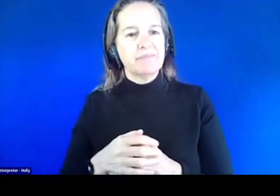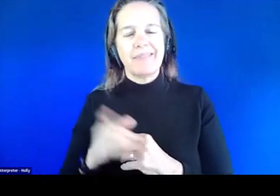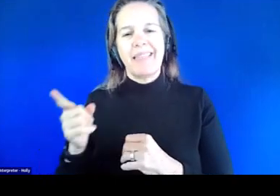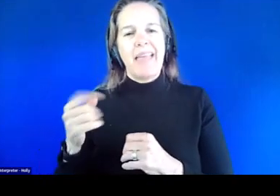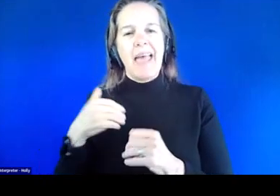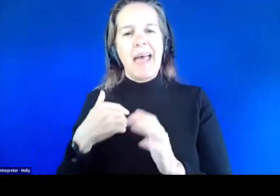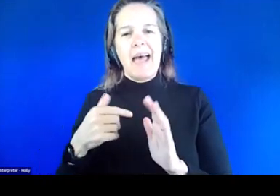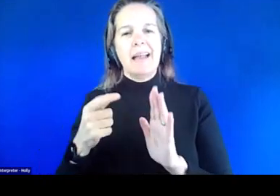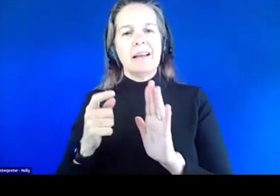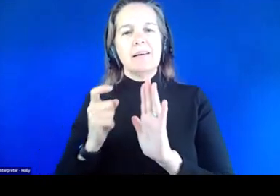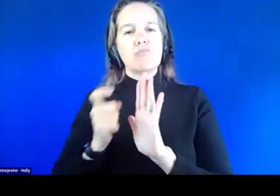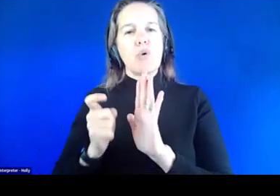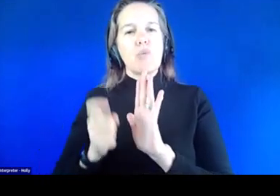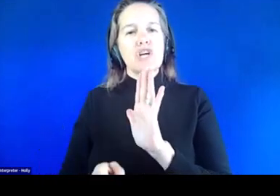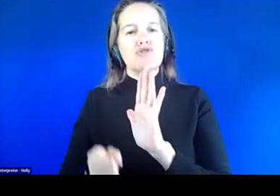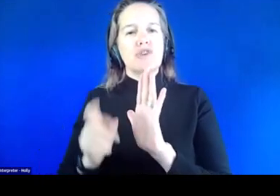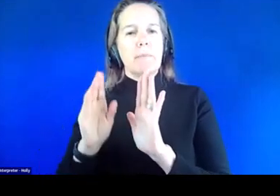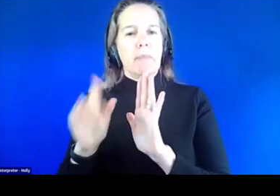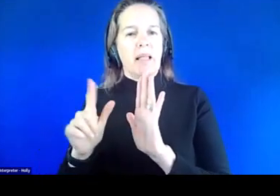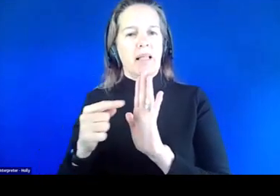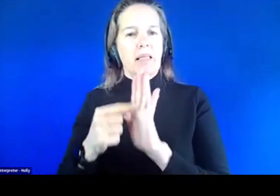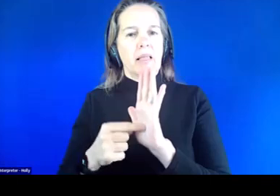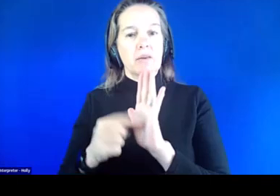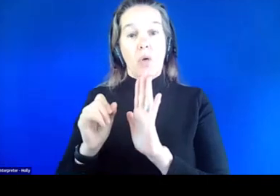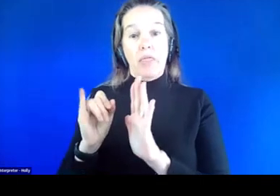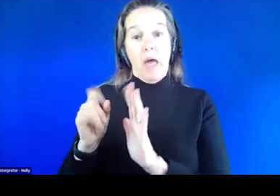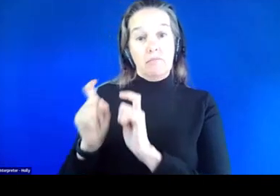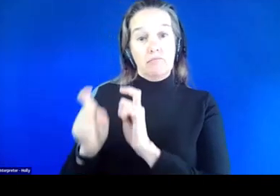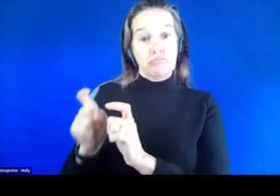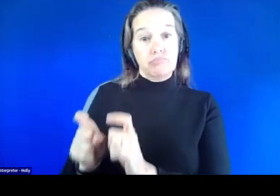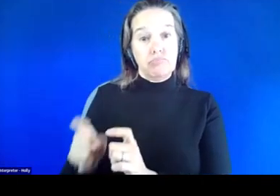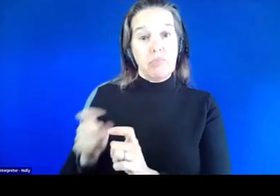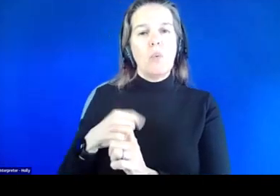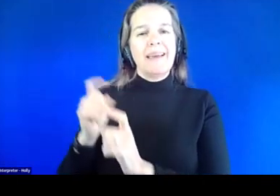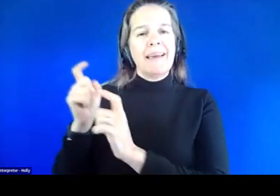we started giving money to states to do a range of